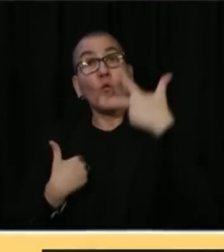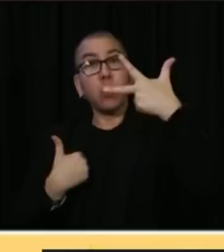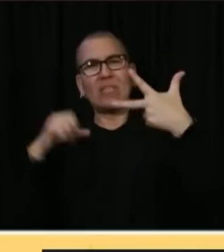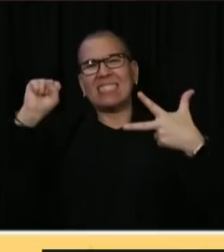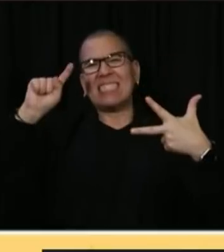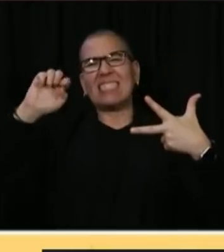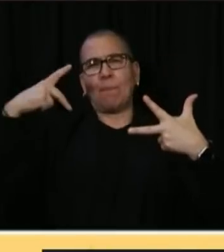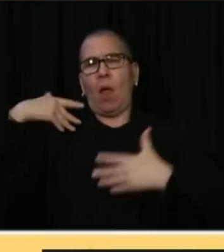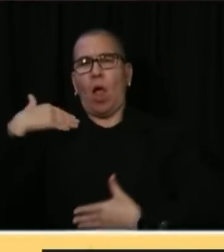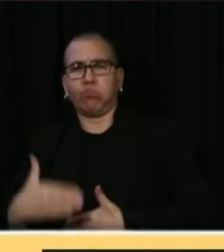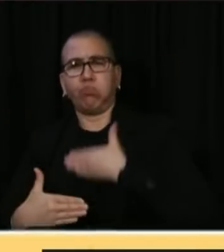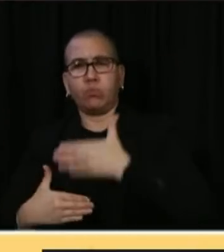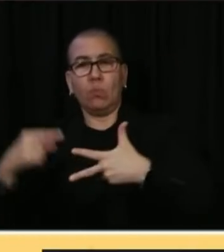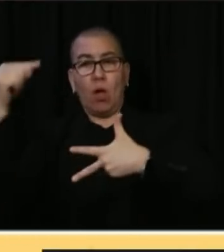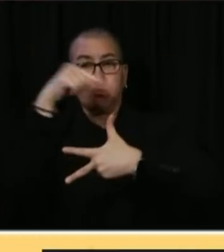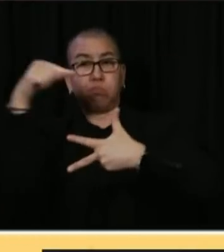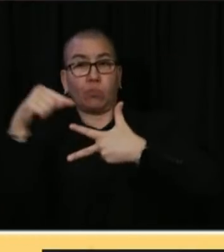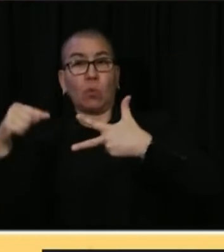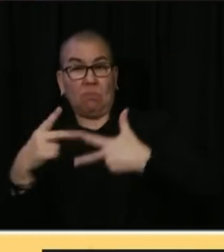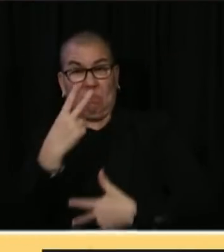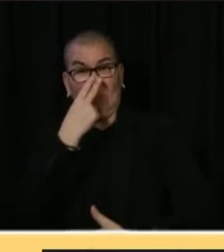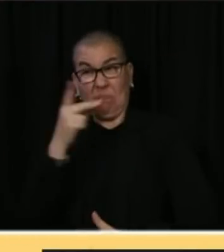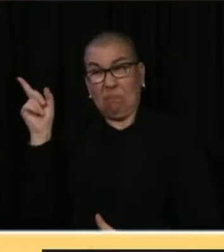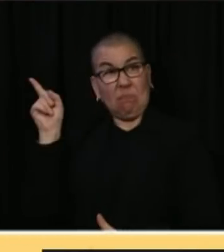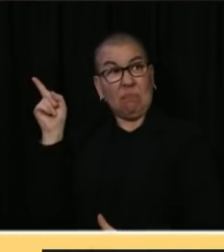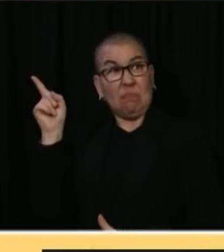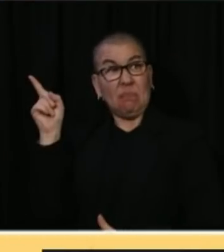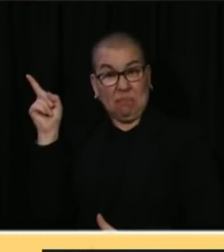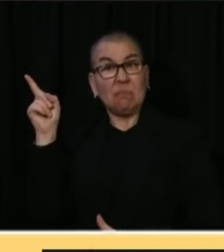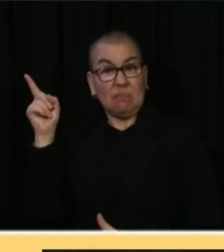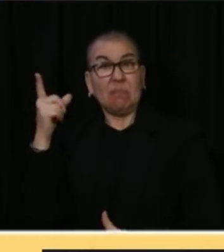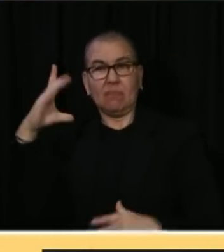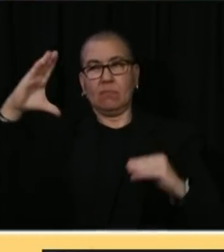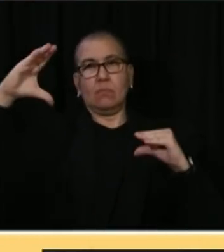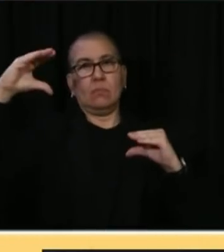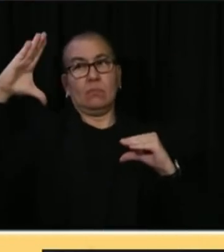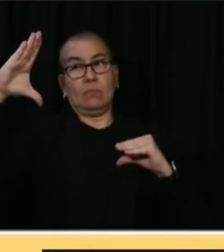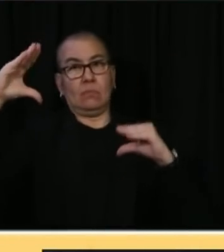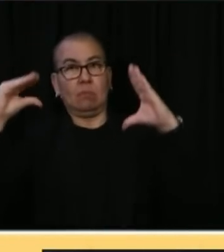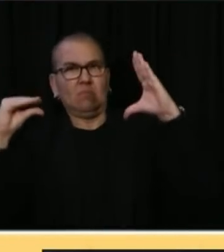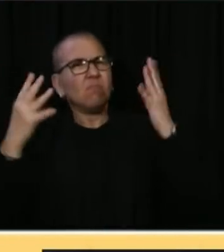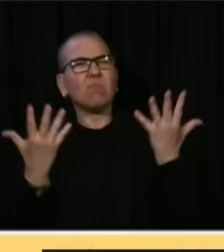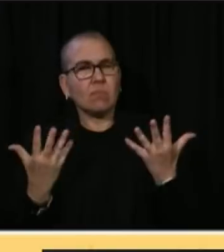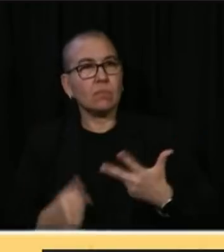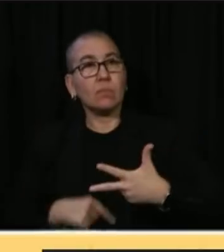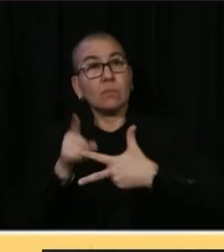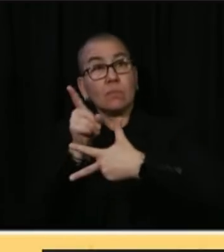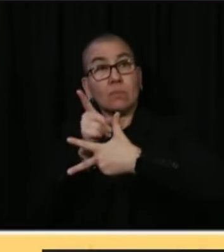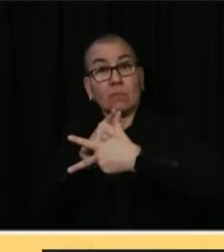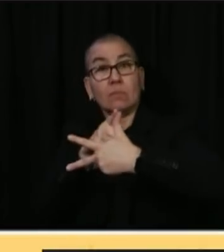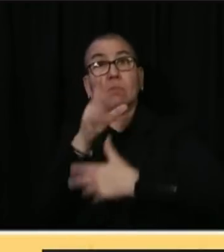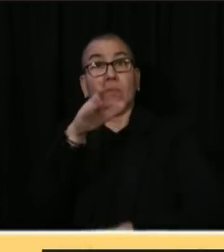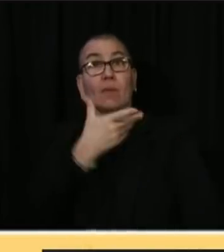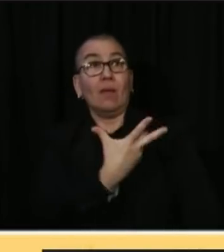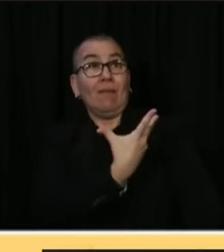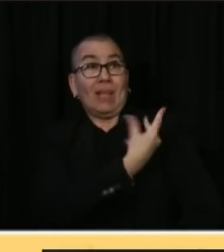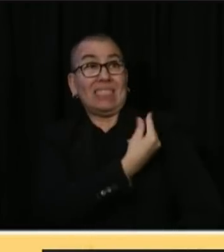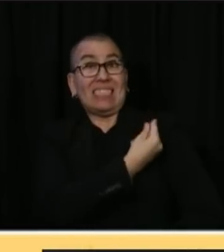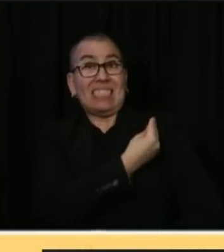OF SAVING LIVES AND PRESERVING HOSPITAL CAPACITY AND STRIKING THE PROPER BALANCE TO UNDERSTAND HOW INCREDIBLY CHALLENGING THIS HAS BEEN.